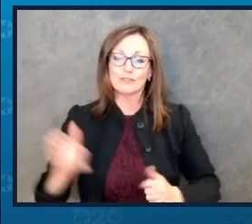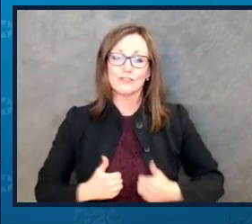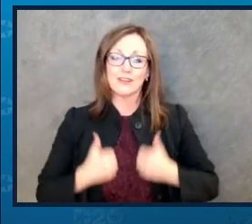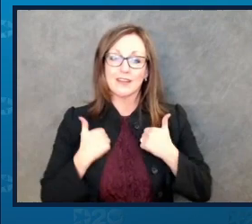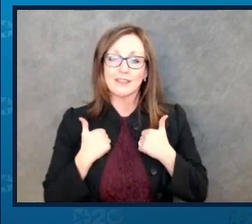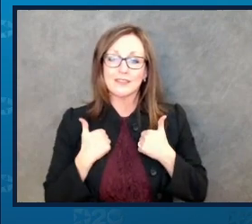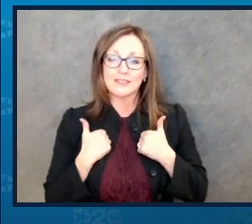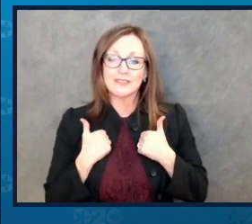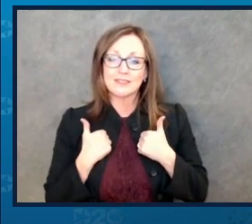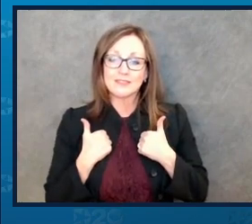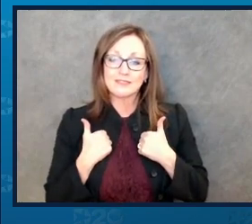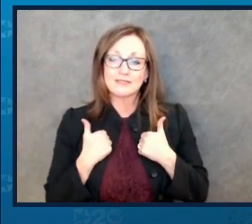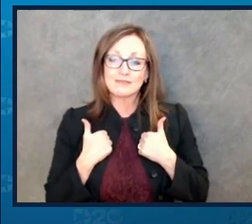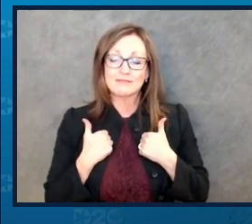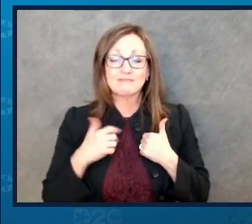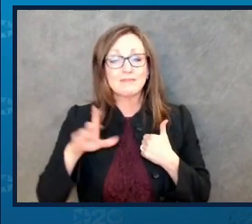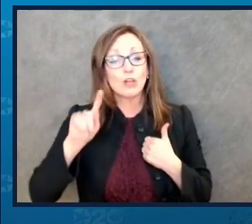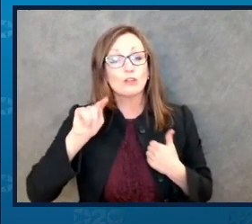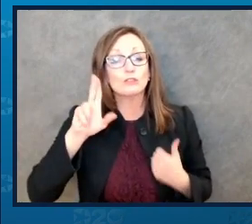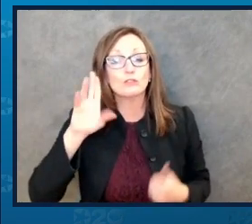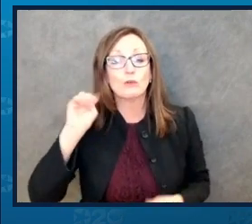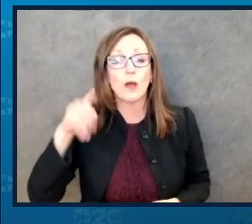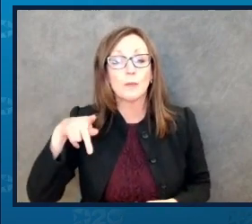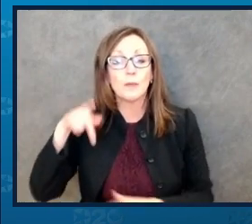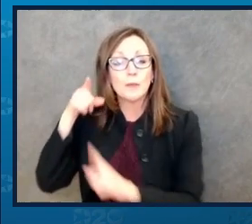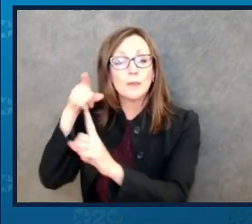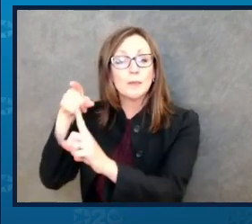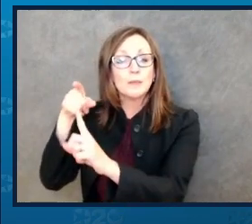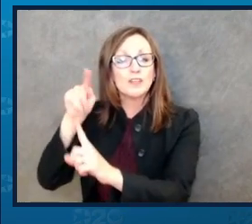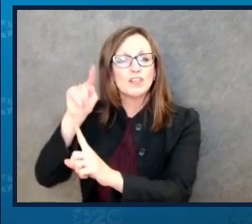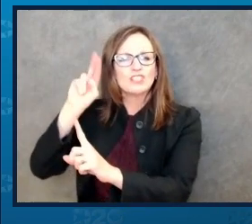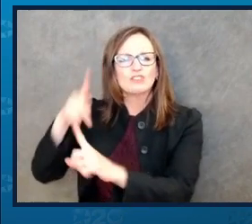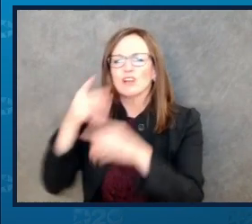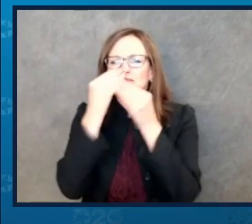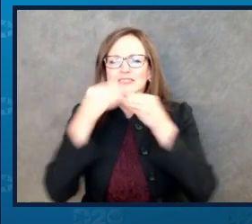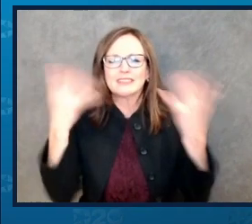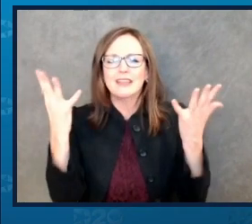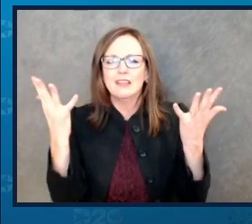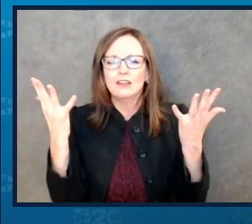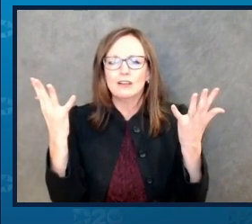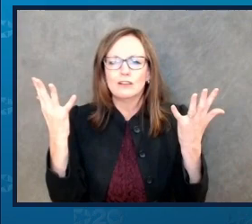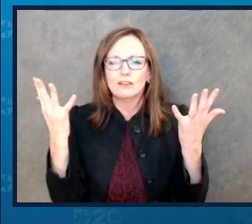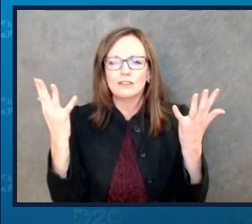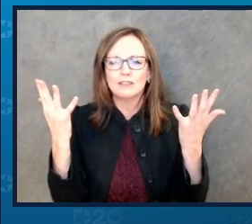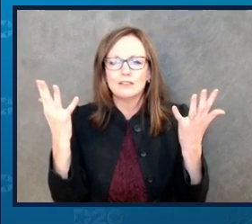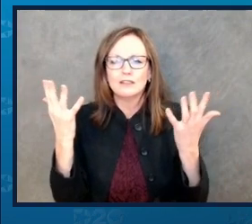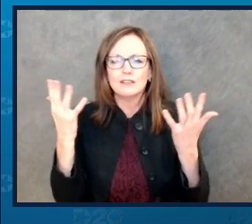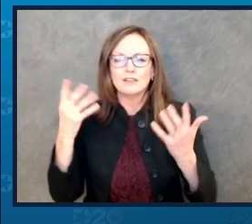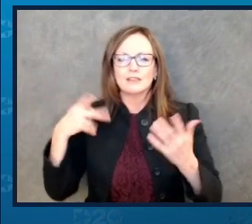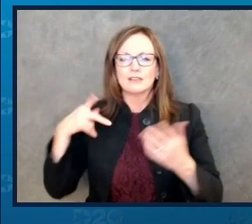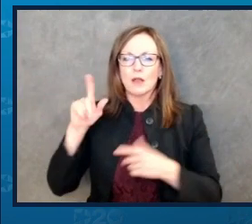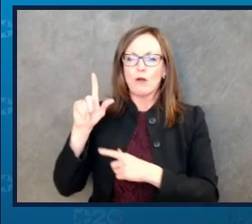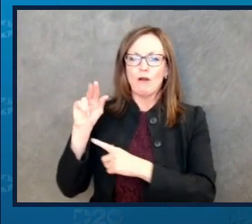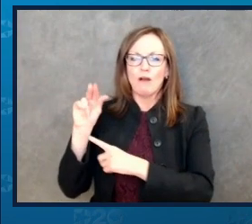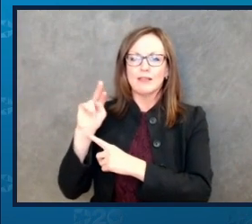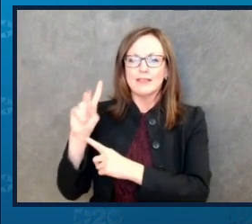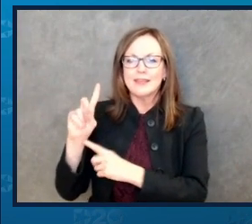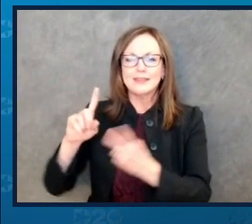CARE. HE DIDN'T CARE ABOUT THE VICTIMS AFTER PARKLAND, LAS VEGAS, OR EL